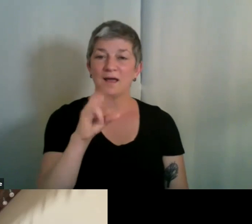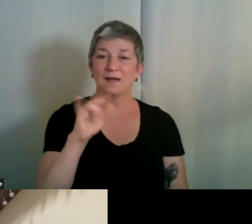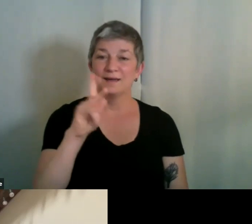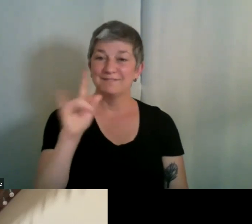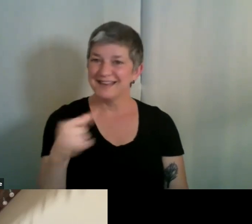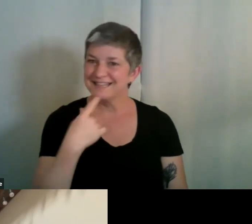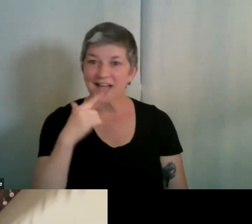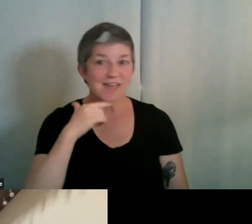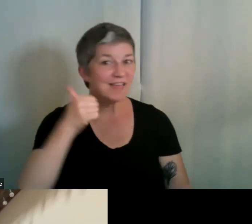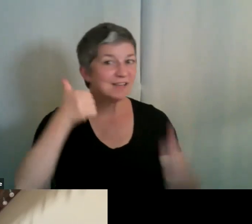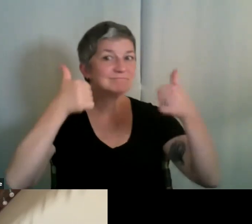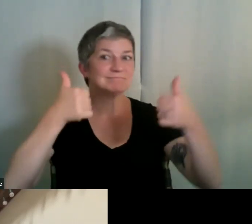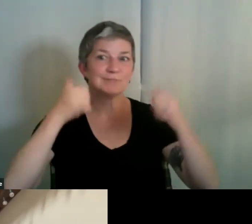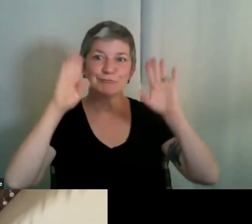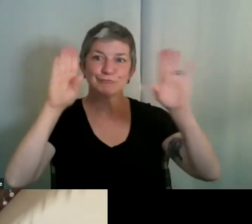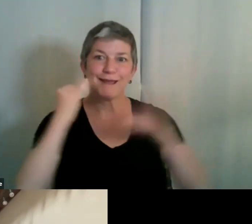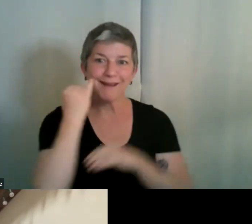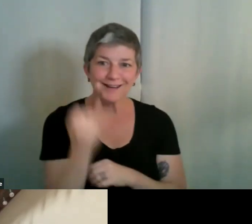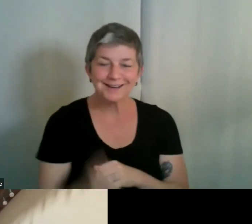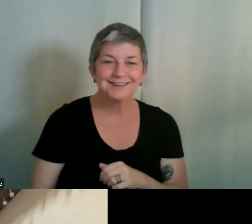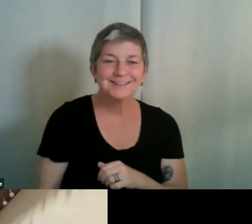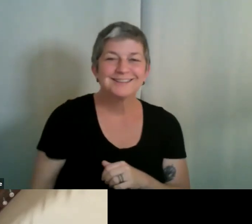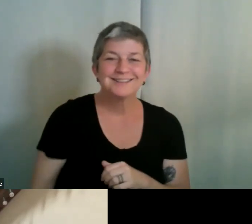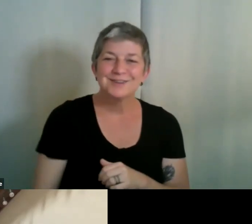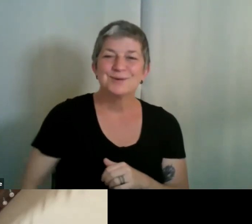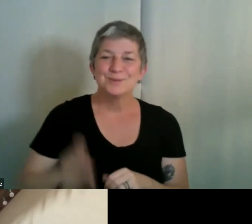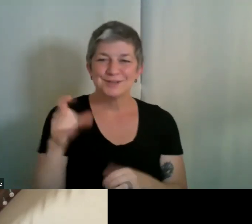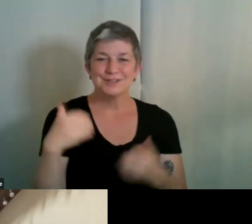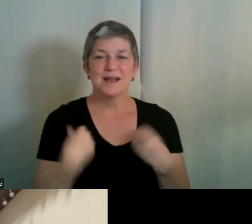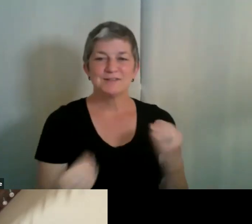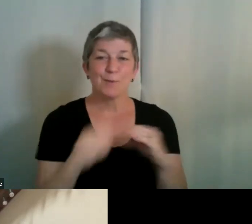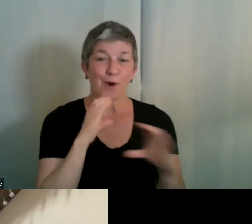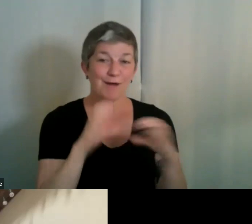that we should host some more conversation. So thank you. My